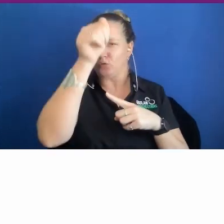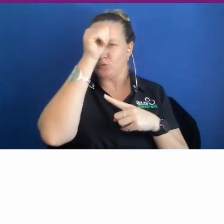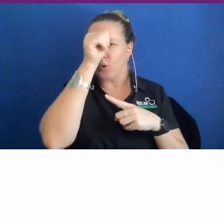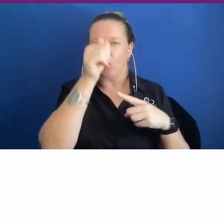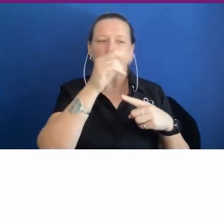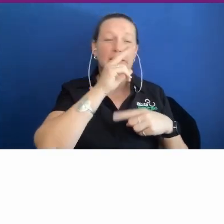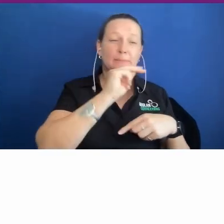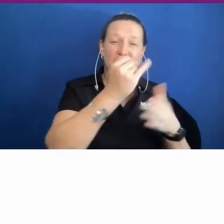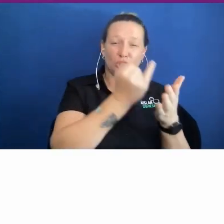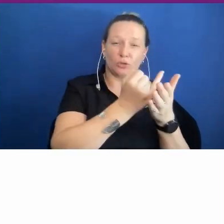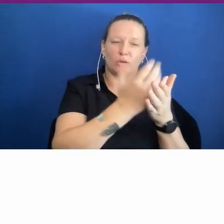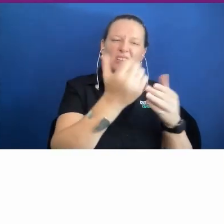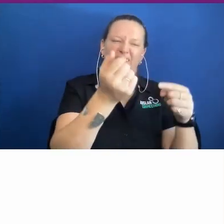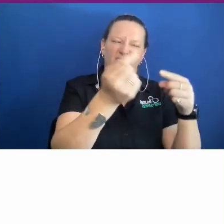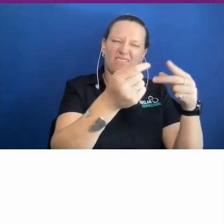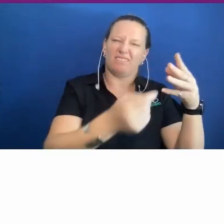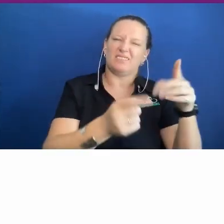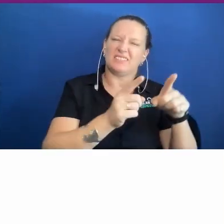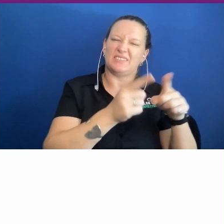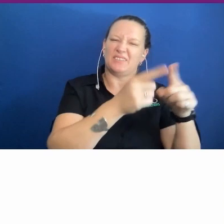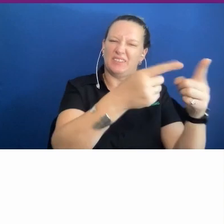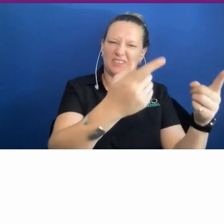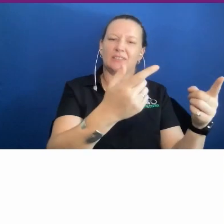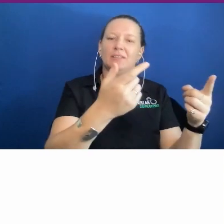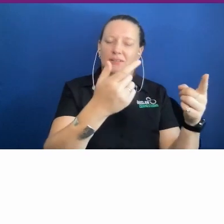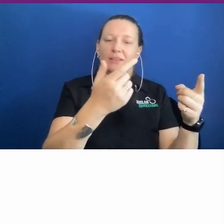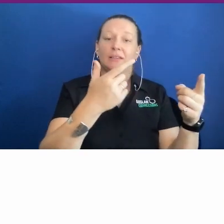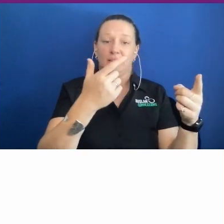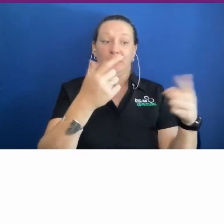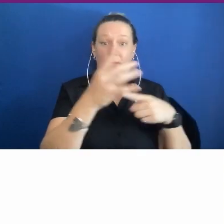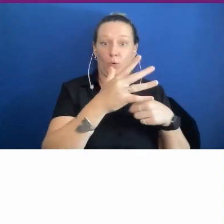because the treatments and the strategies and the approaches that we would use for each of